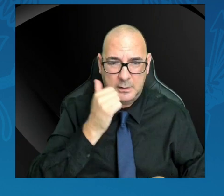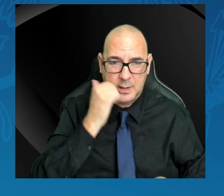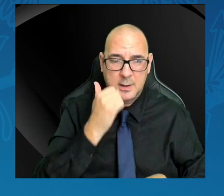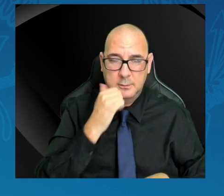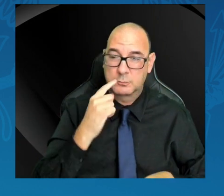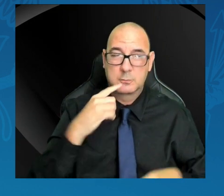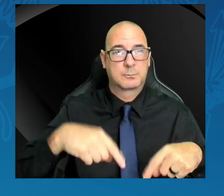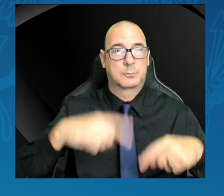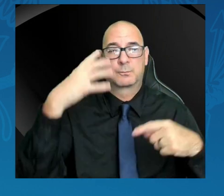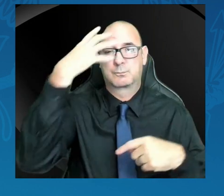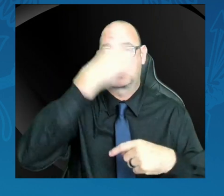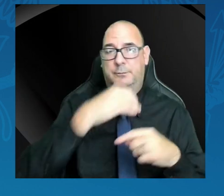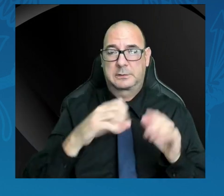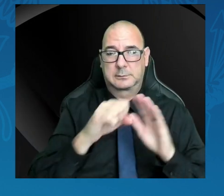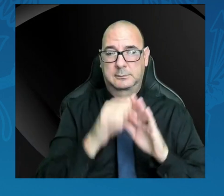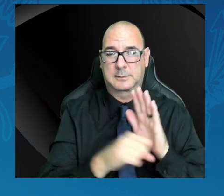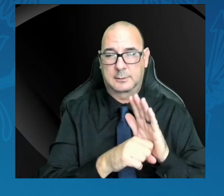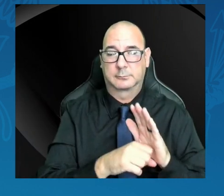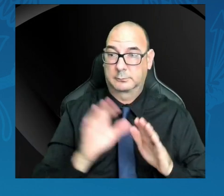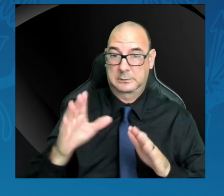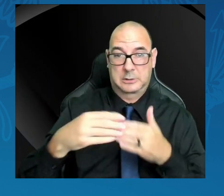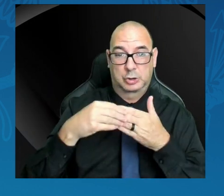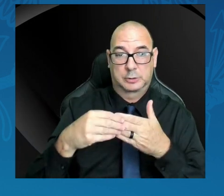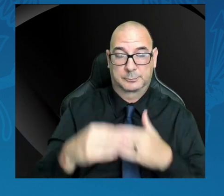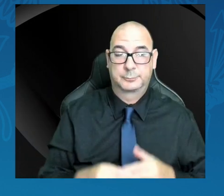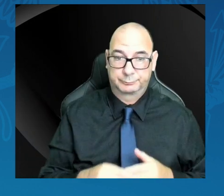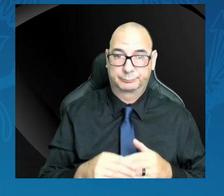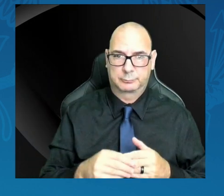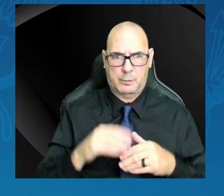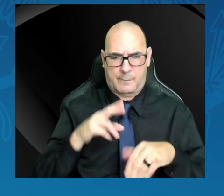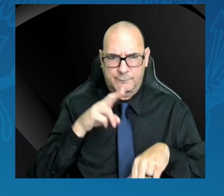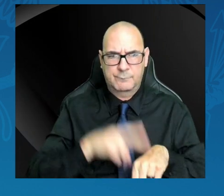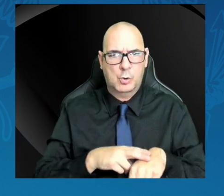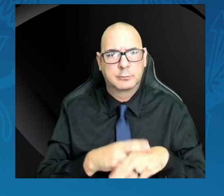the National Education Association president, Becky Pringle.